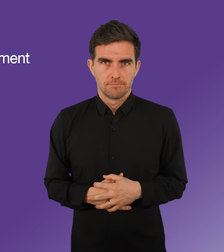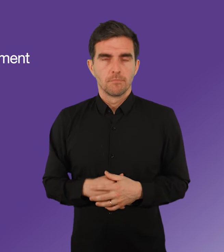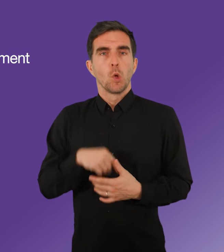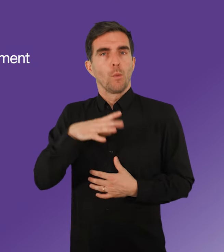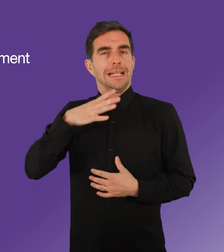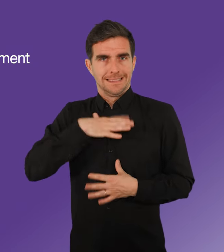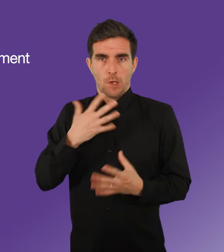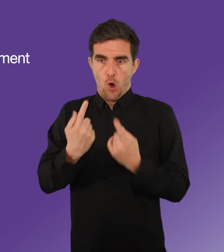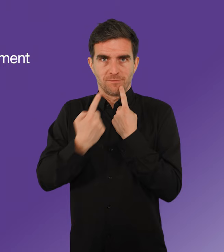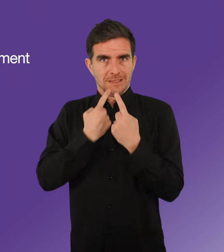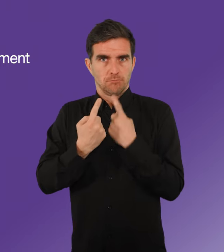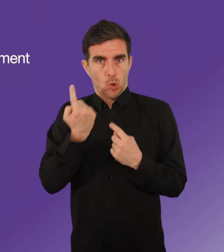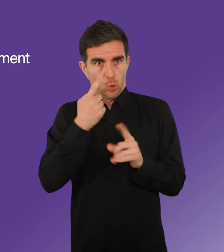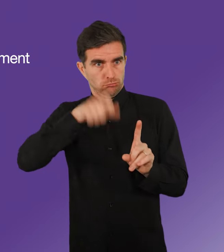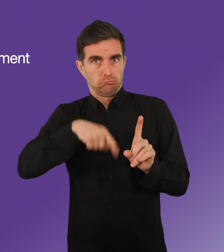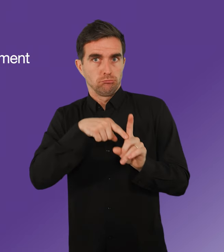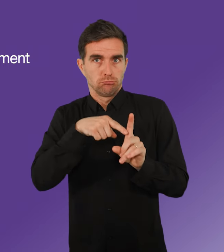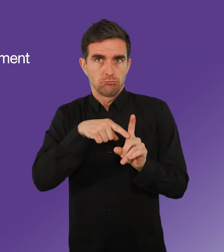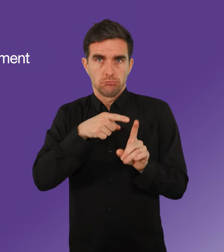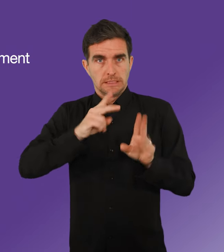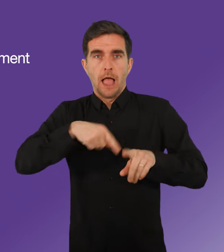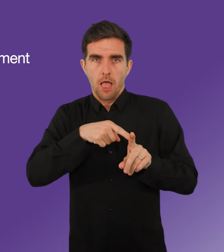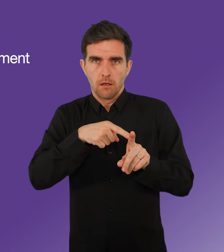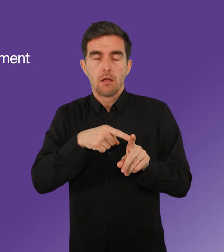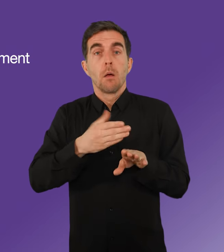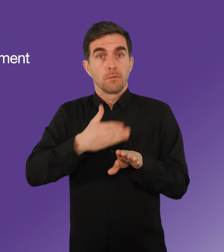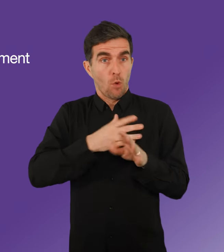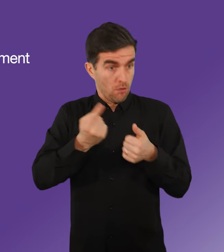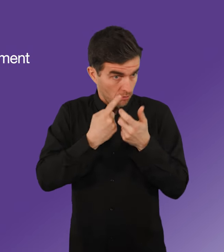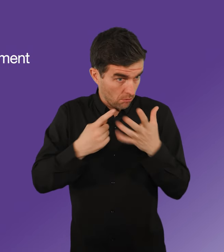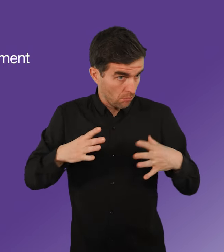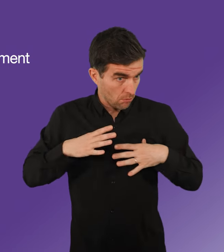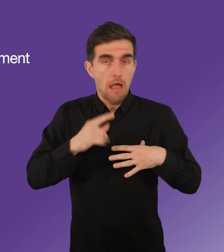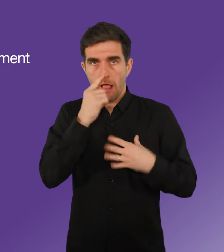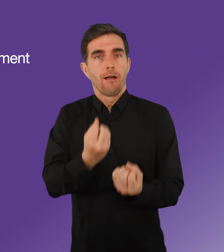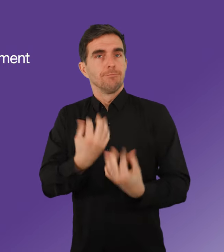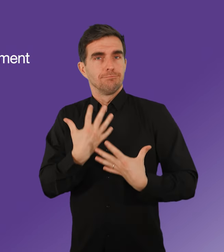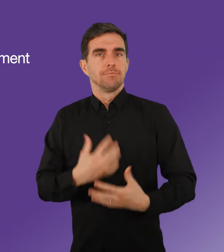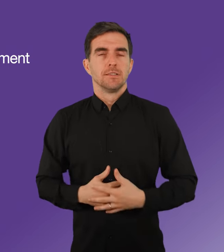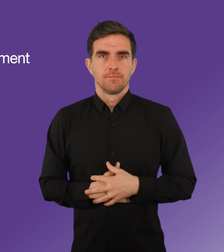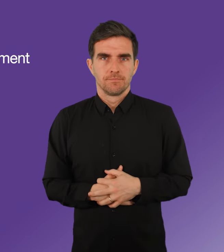You need to have some information about the person who died before you use Tell Us Once.